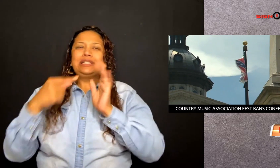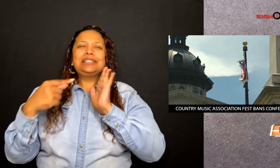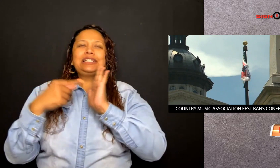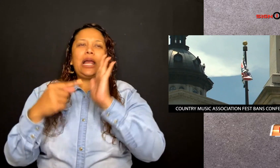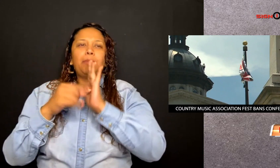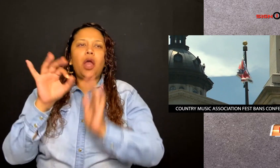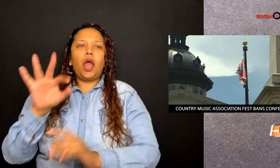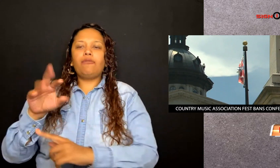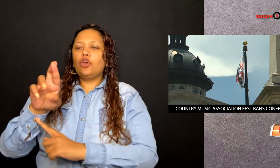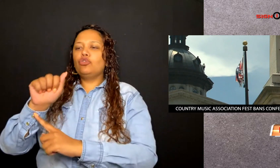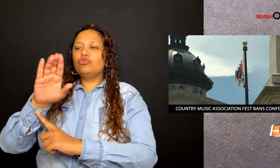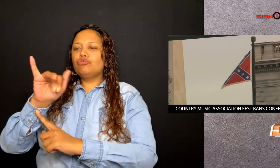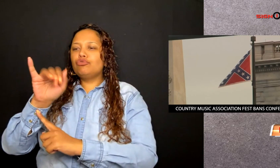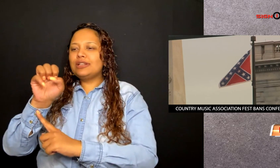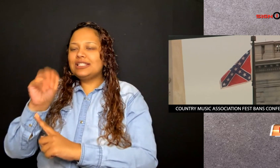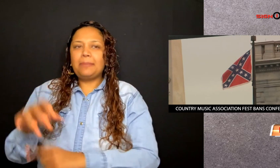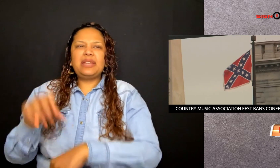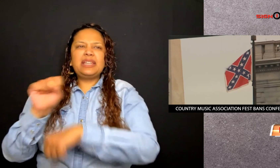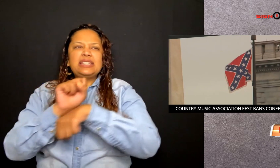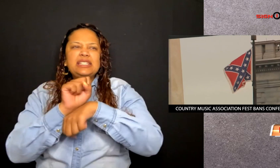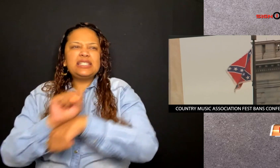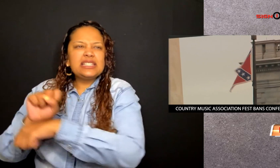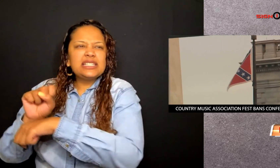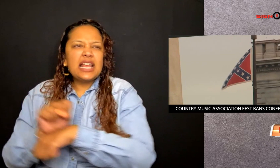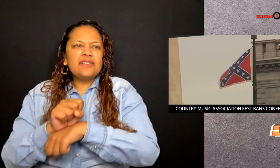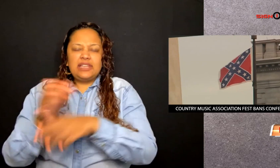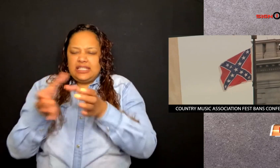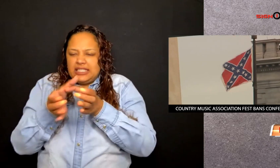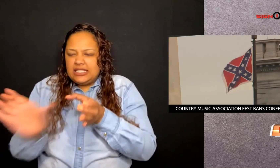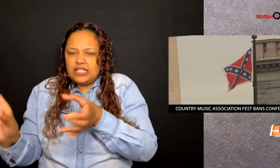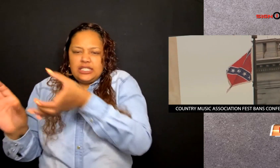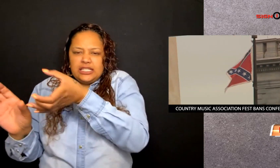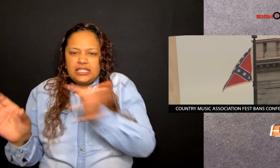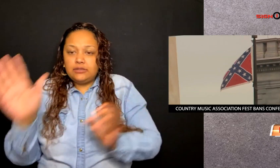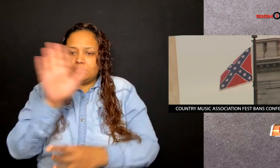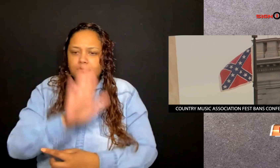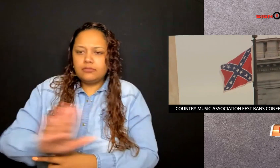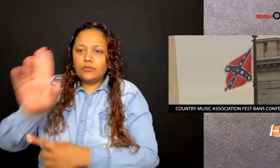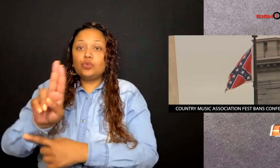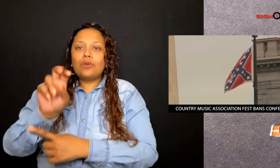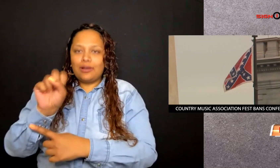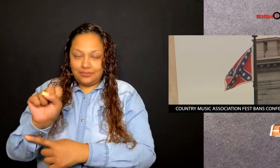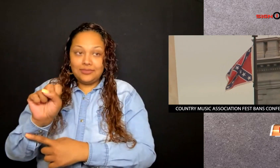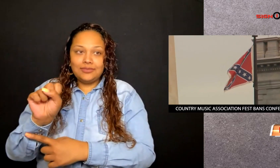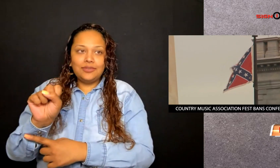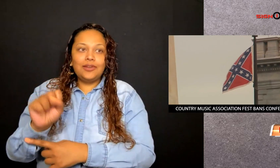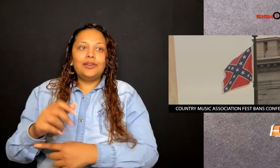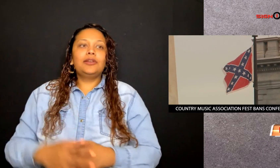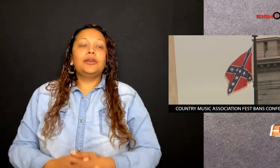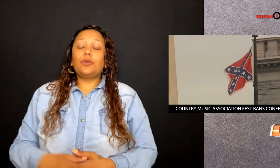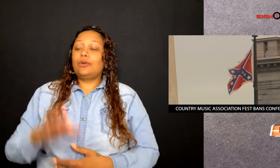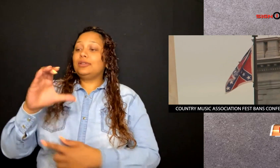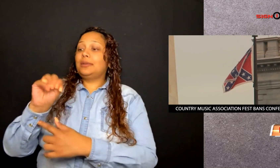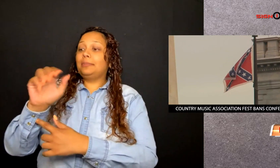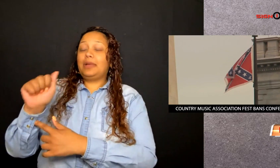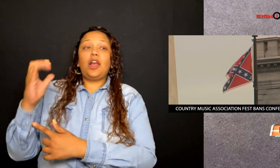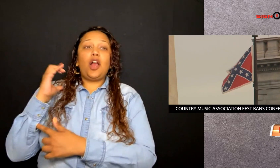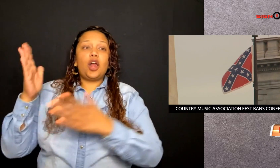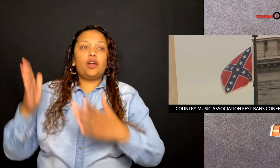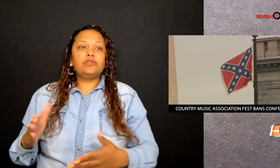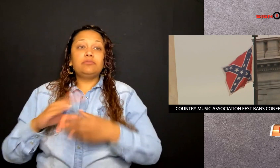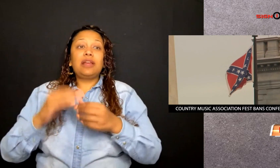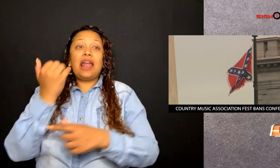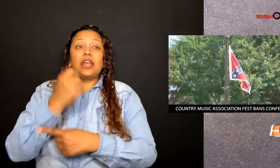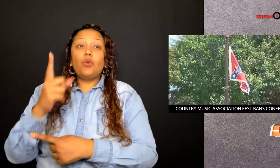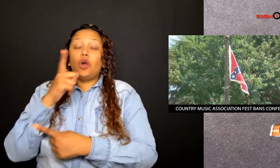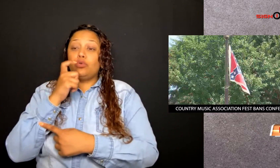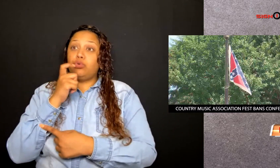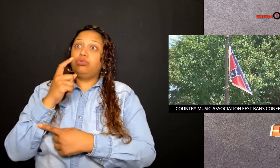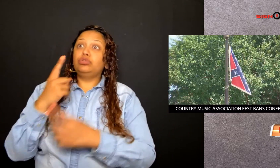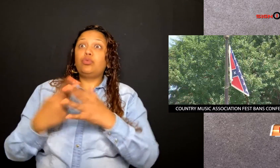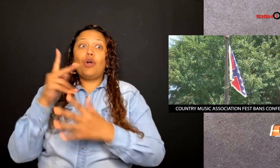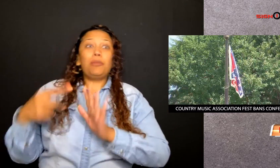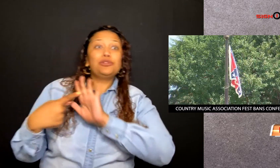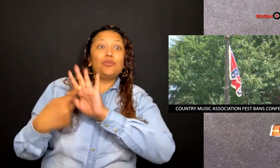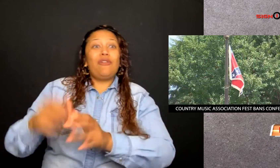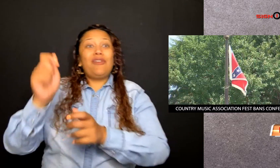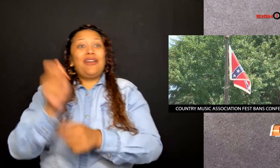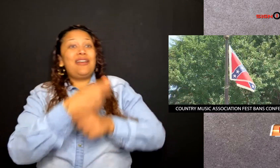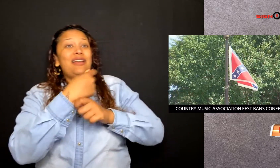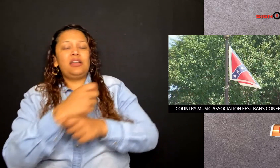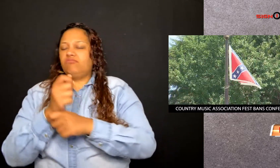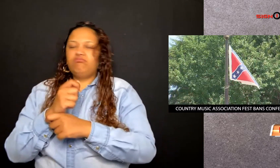viewed as a symbol of racism slavery and segregation in the US CMA officials say anyone who shows